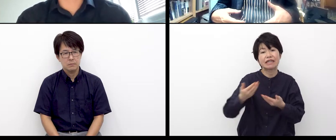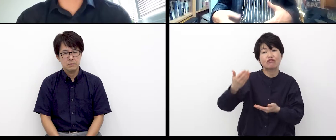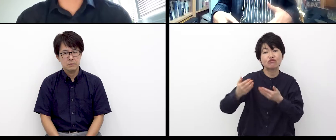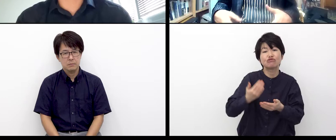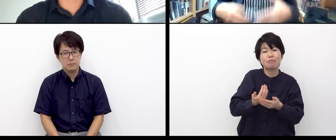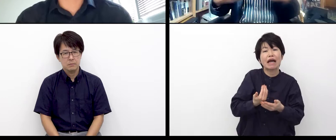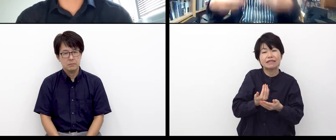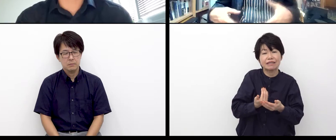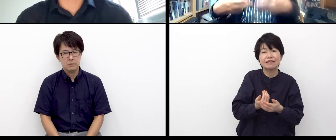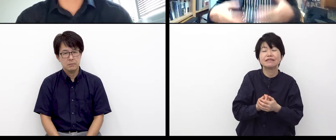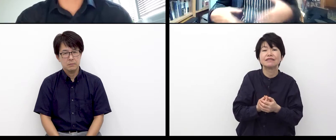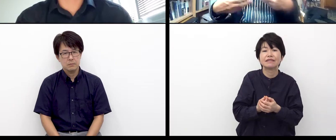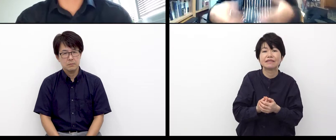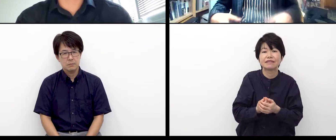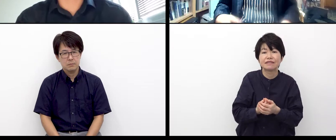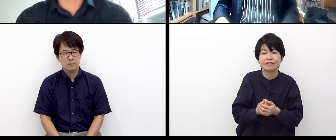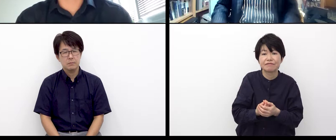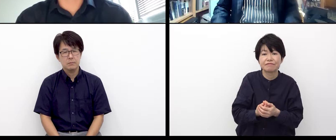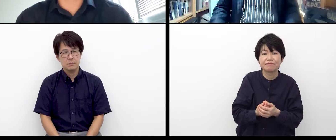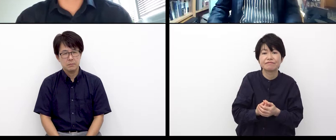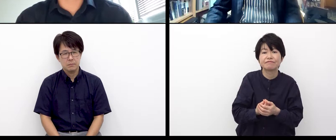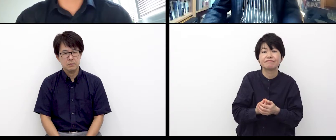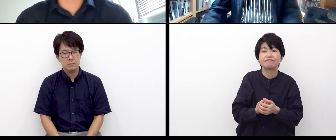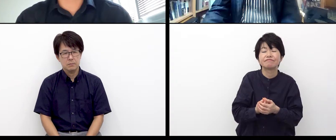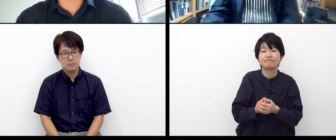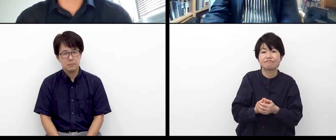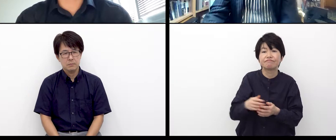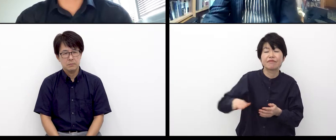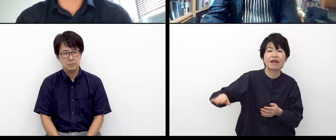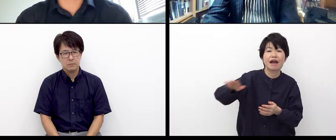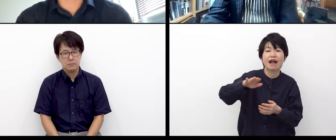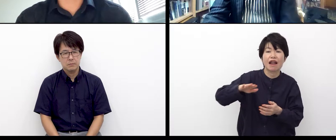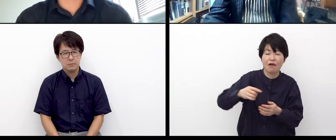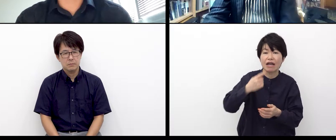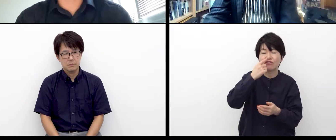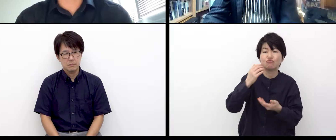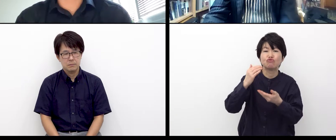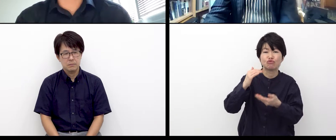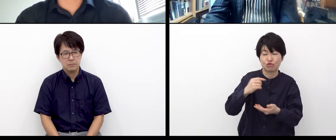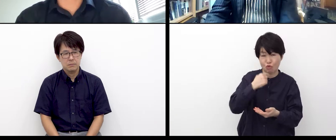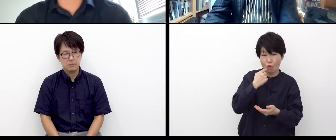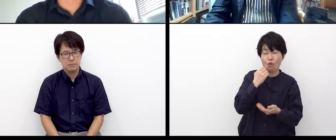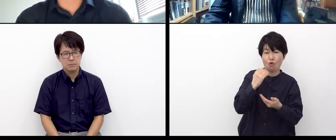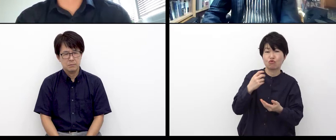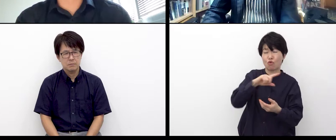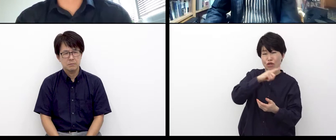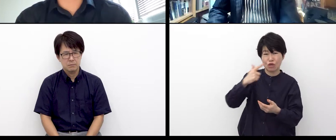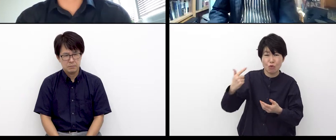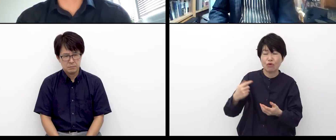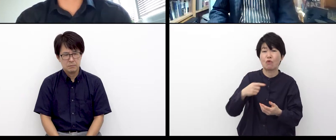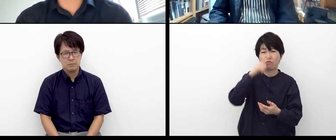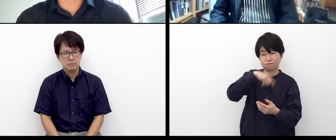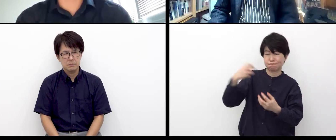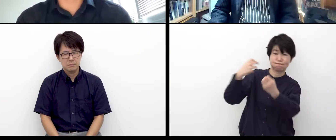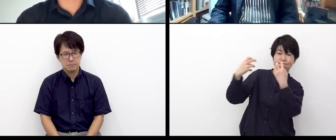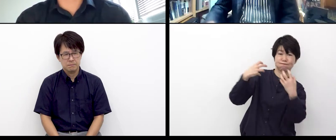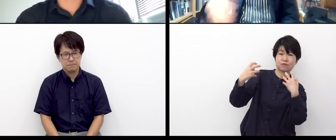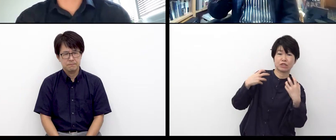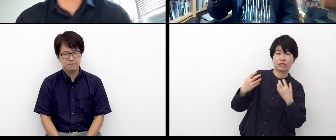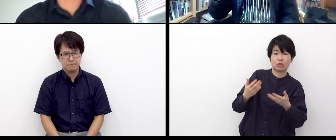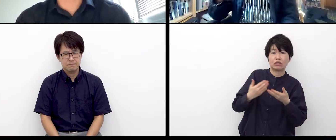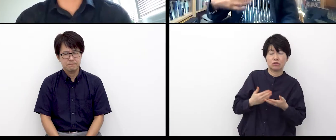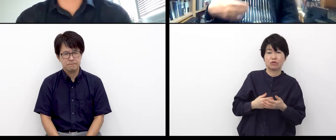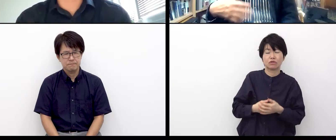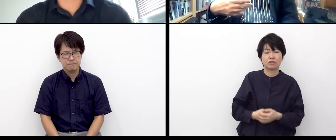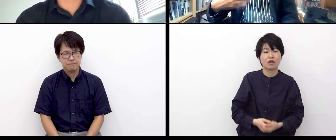they throw a lot of curse words on themselves.